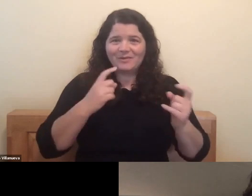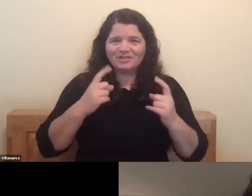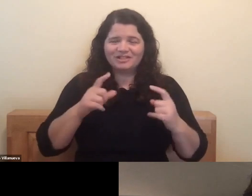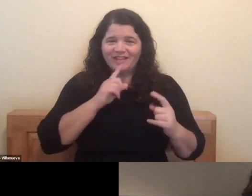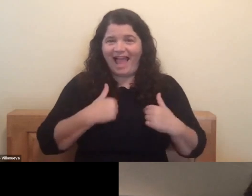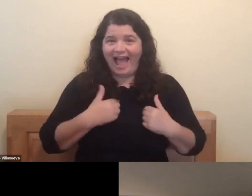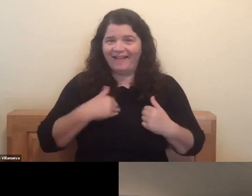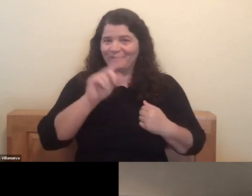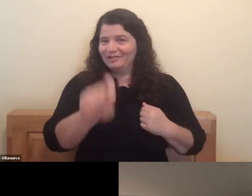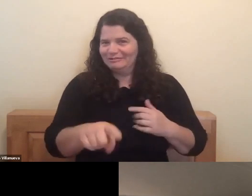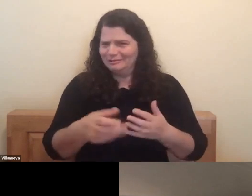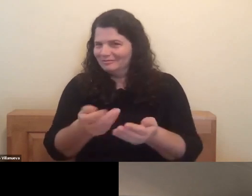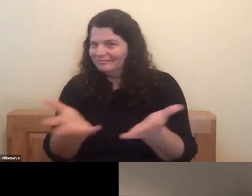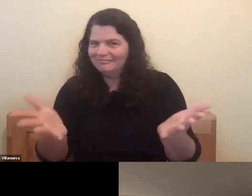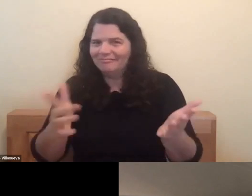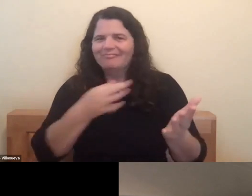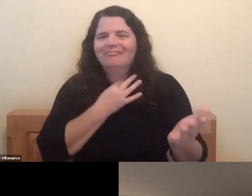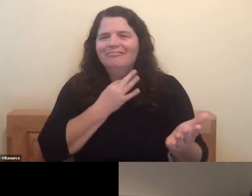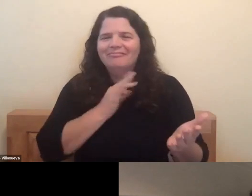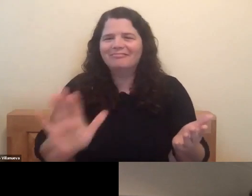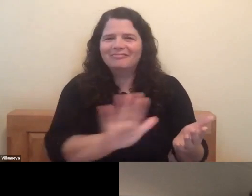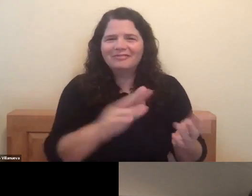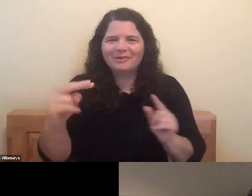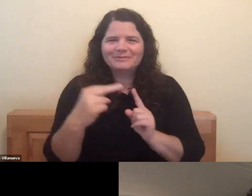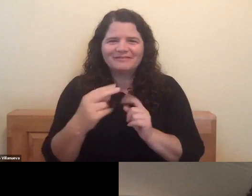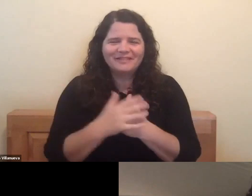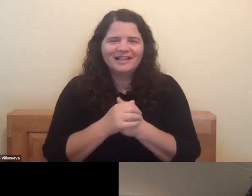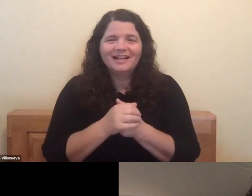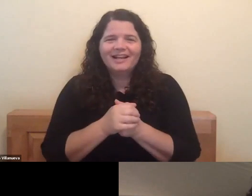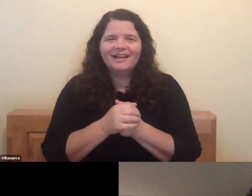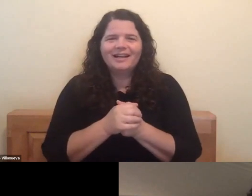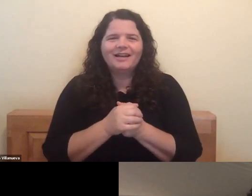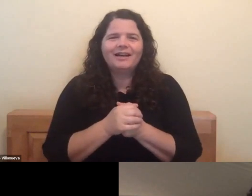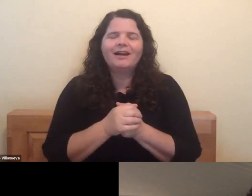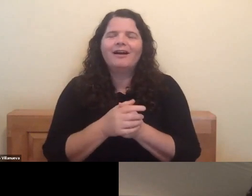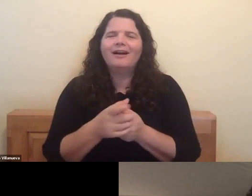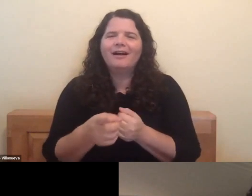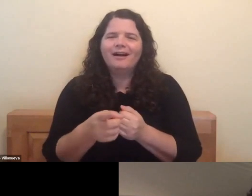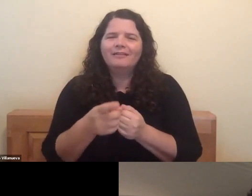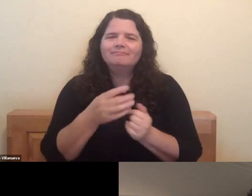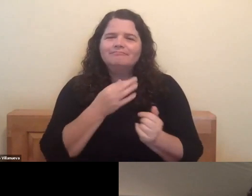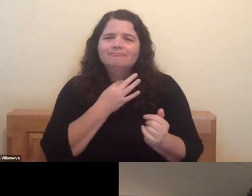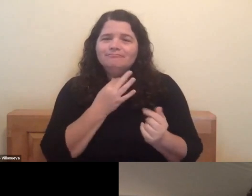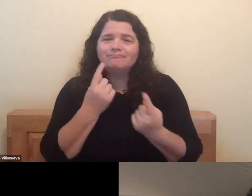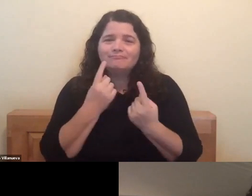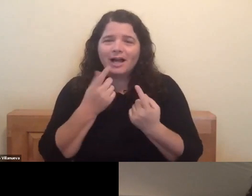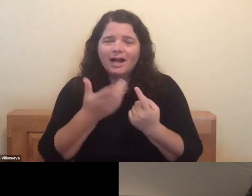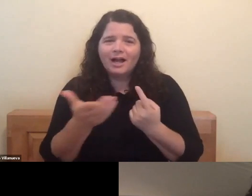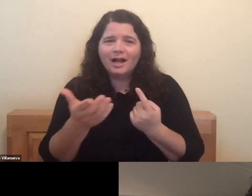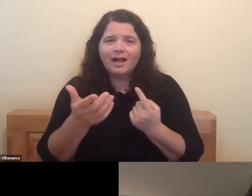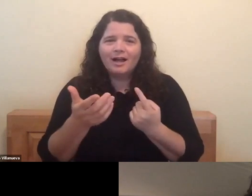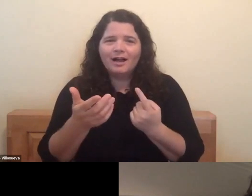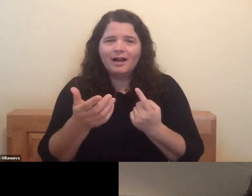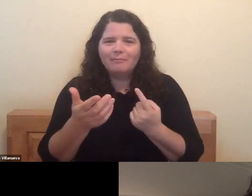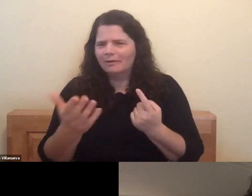so if people have -- if you have experience -- cut me off in anybody else has questions but if in